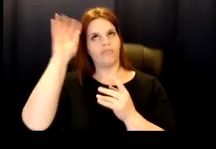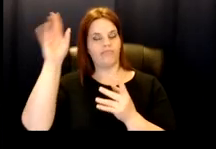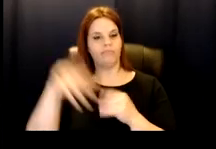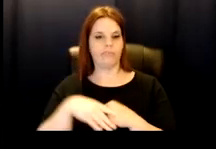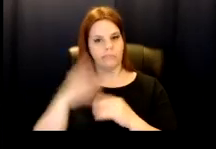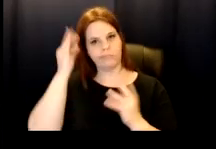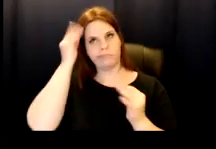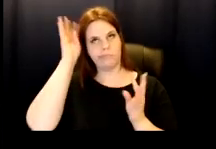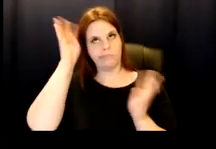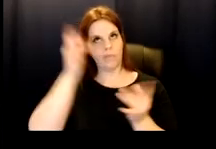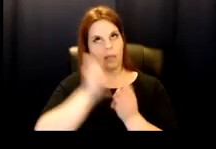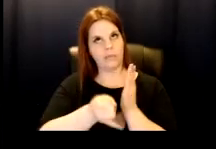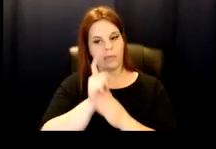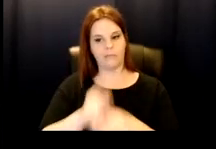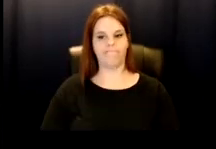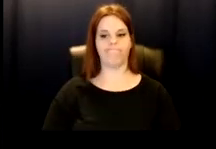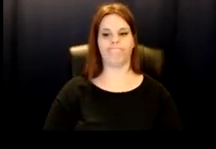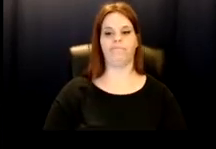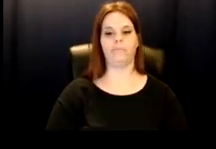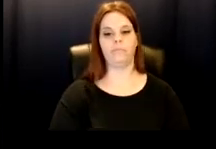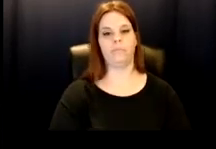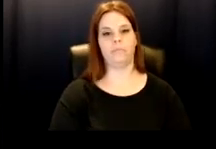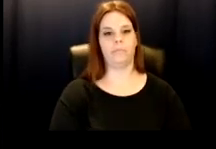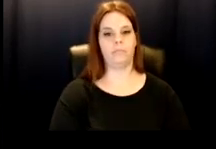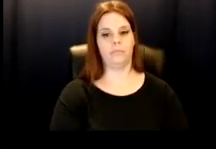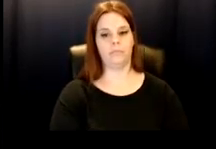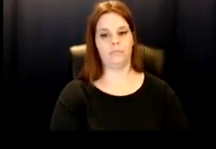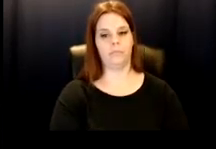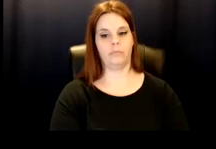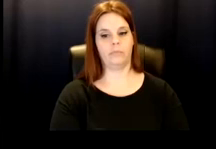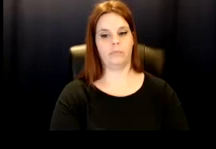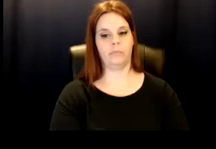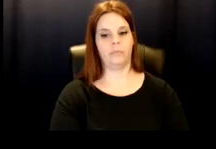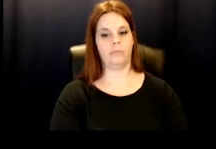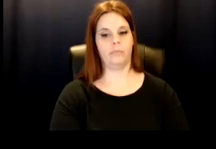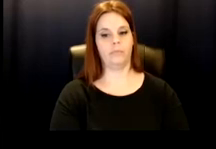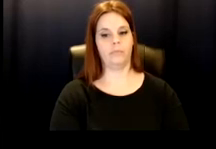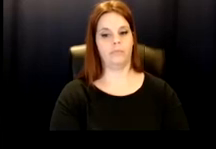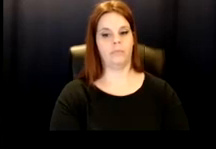Thank you. >> Kim: Thank you, Phil. Our next question